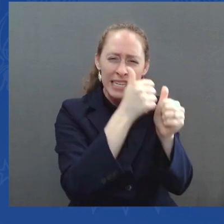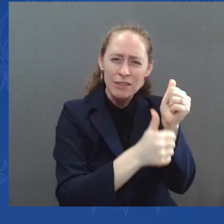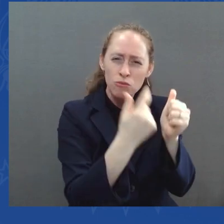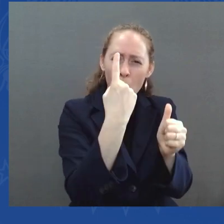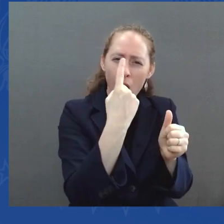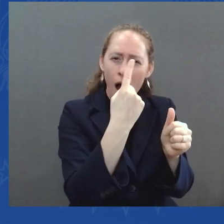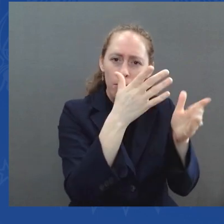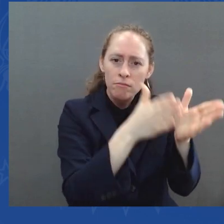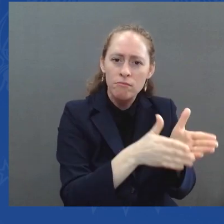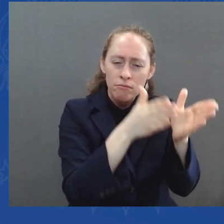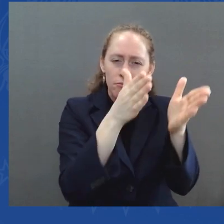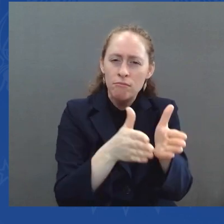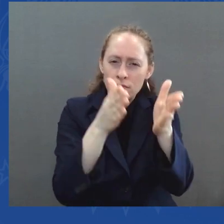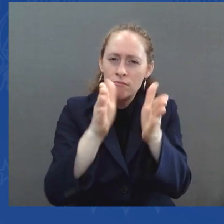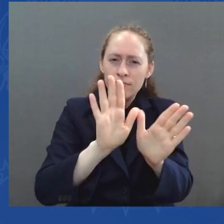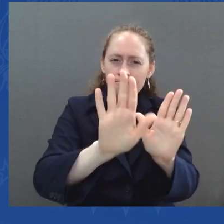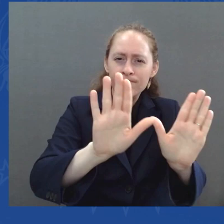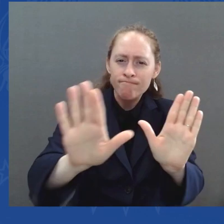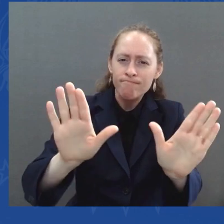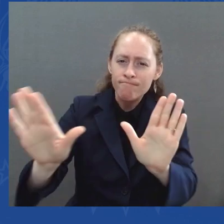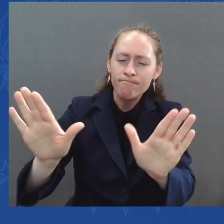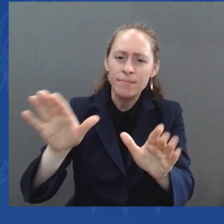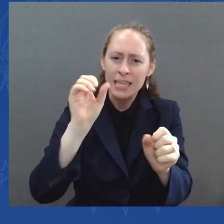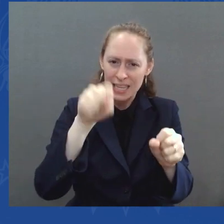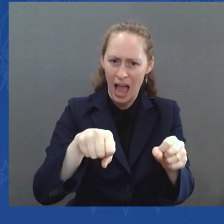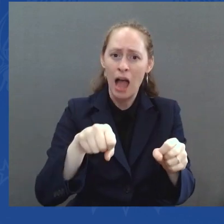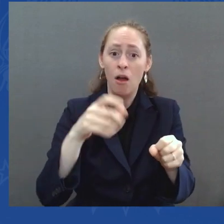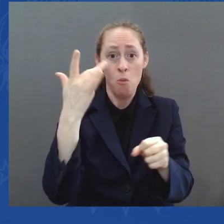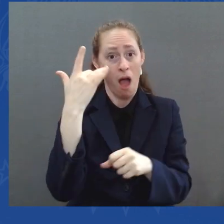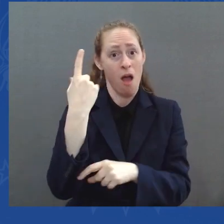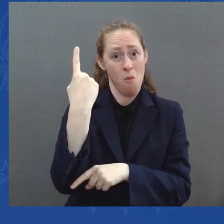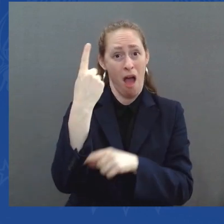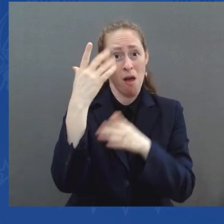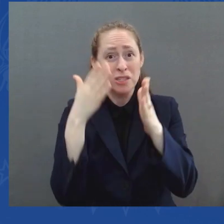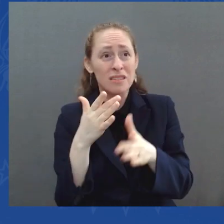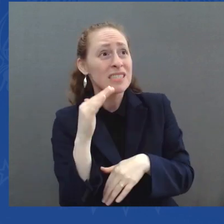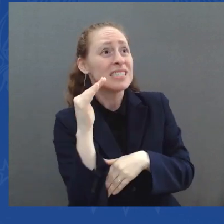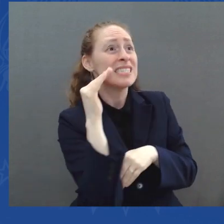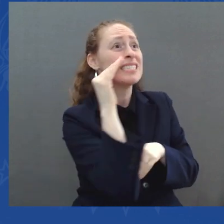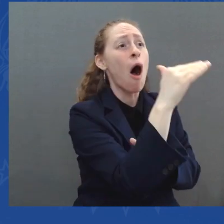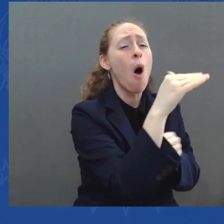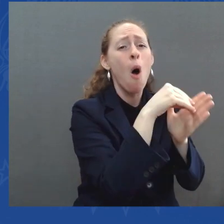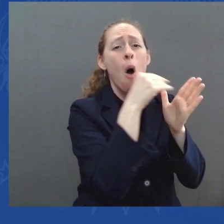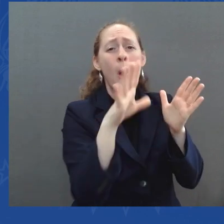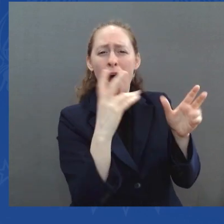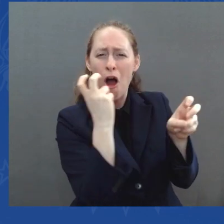to require them to pay whatever price the drug companies set,